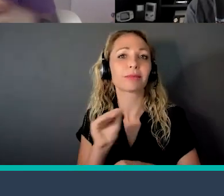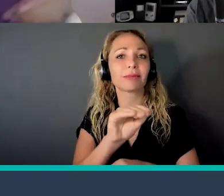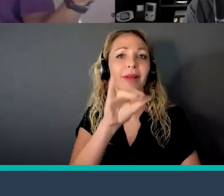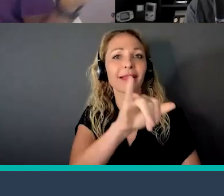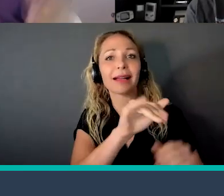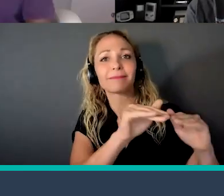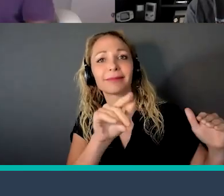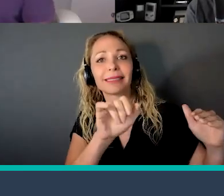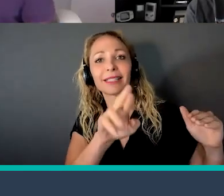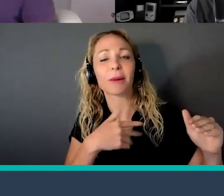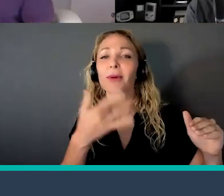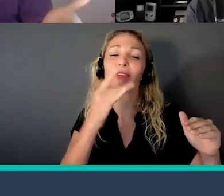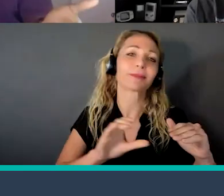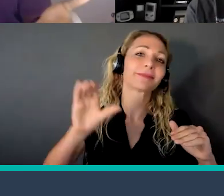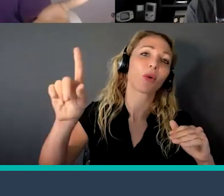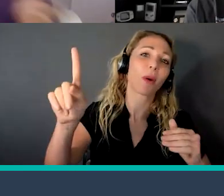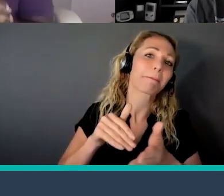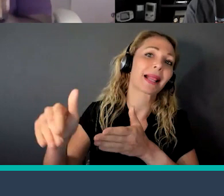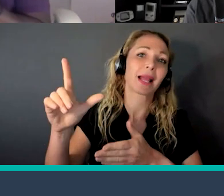YOU CAN DO THAT FROM HubSpot.